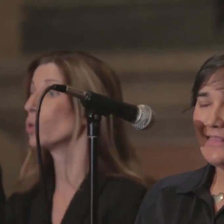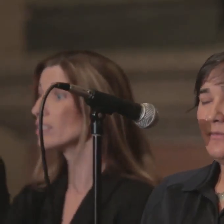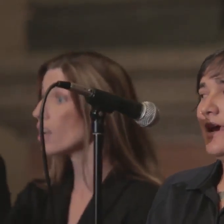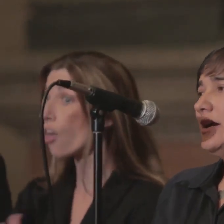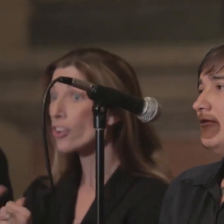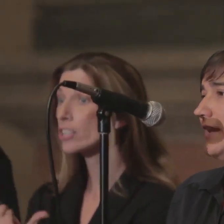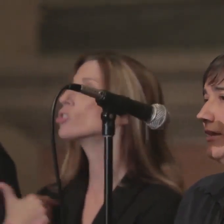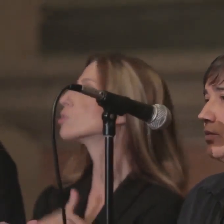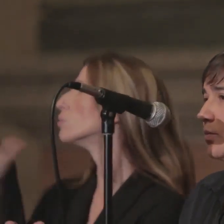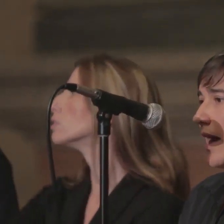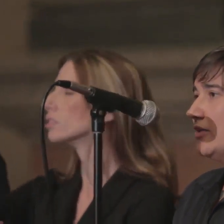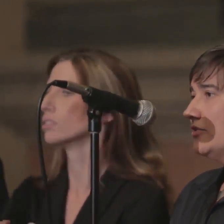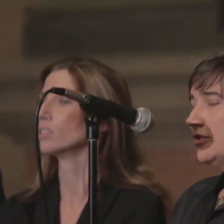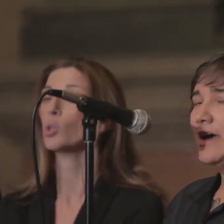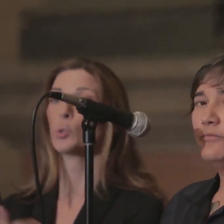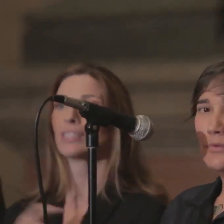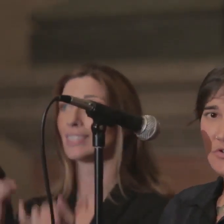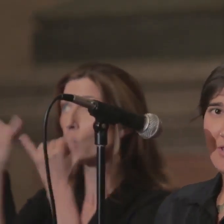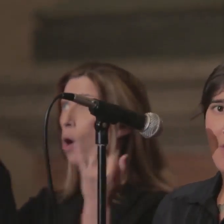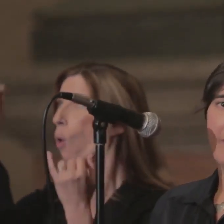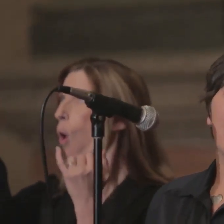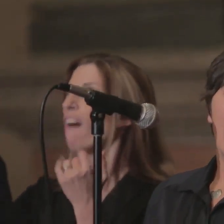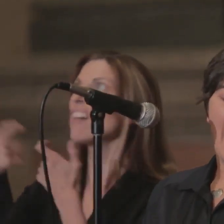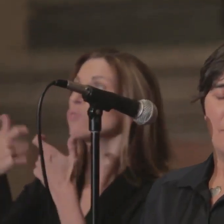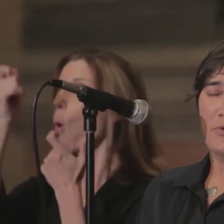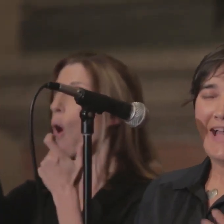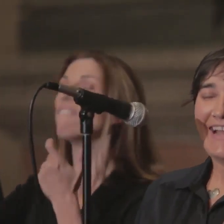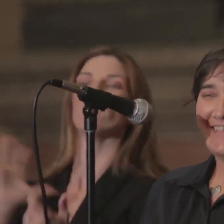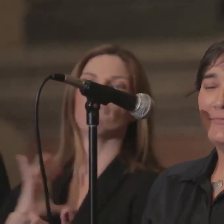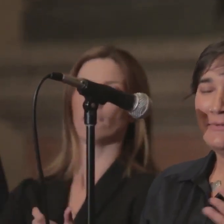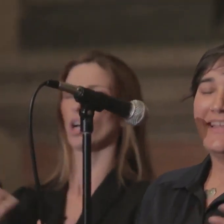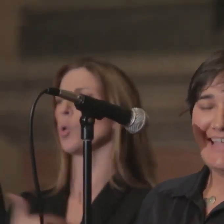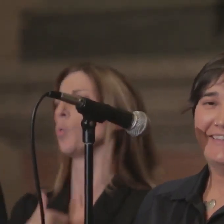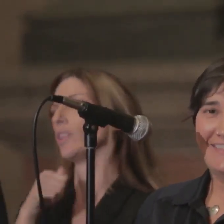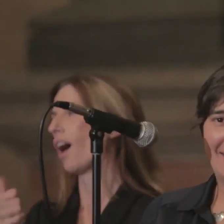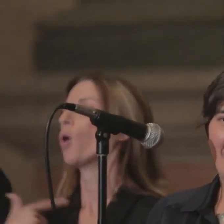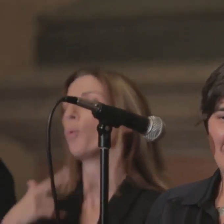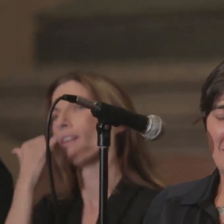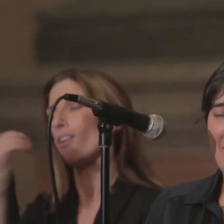get them there. If they need wires turned off, we will turn them off. Well not us, we will get the agencies to turn them off.